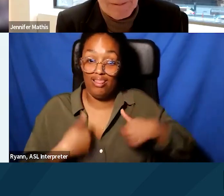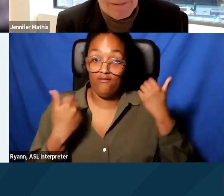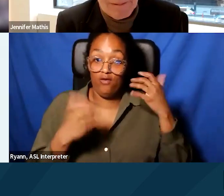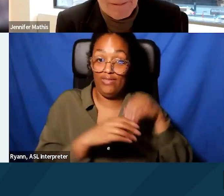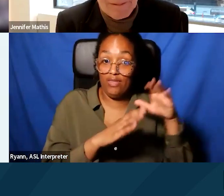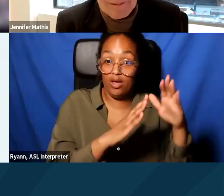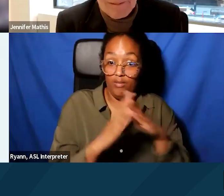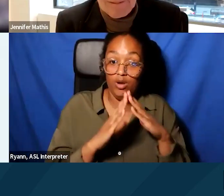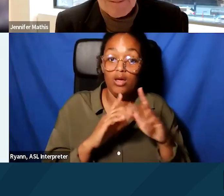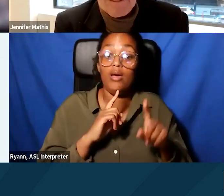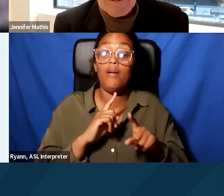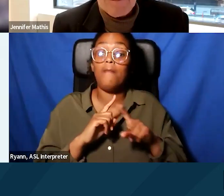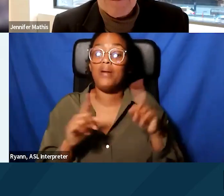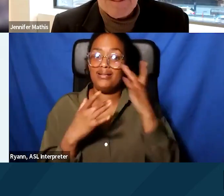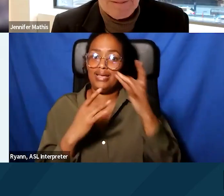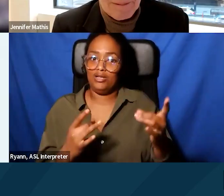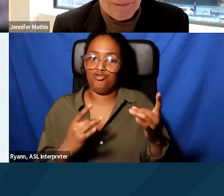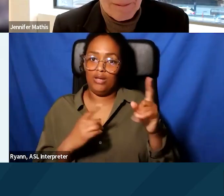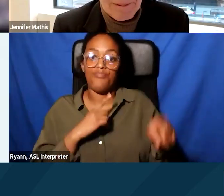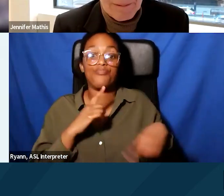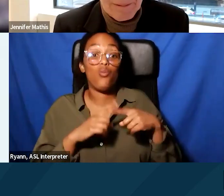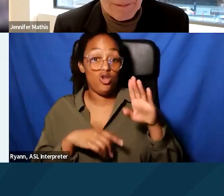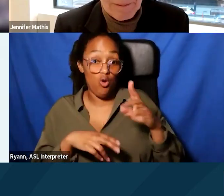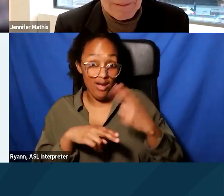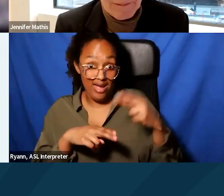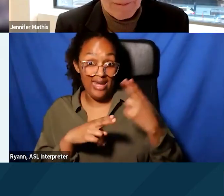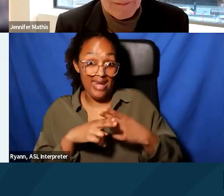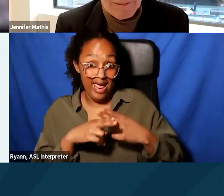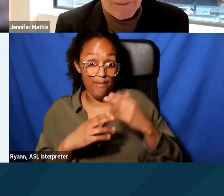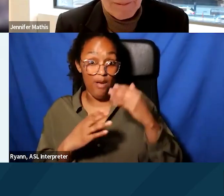in Texas, you don't get evaluated when you put your name on the list.